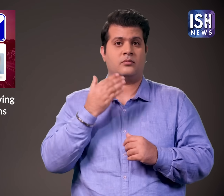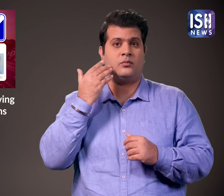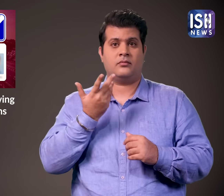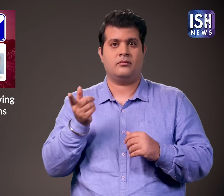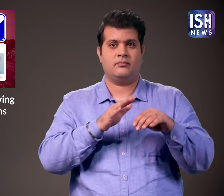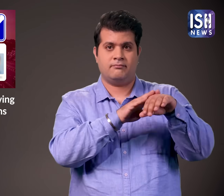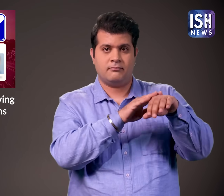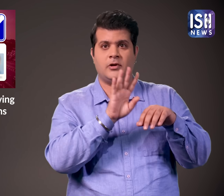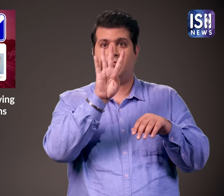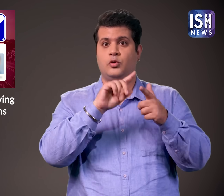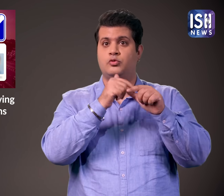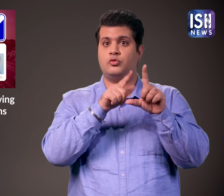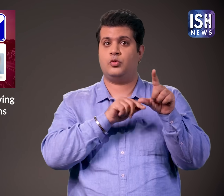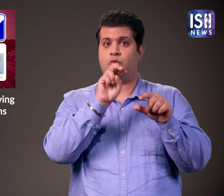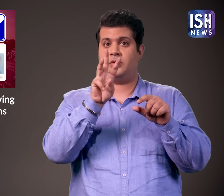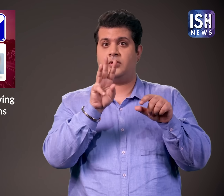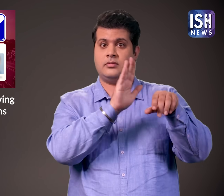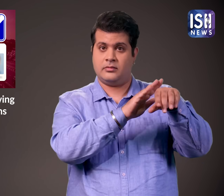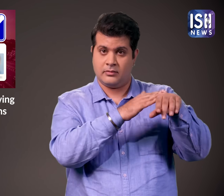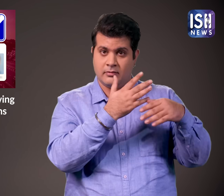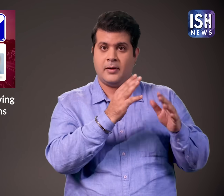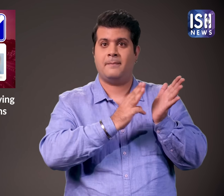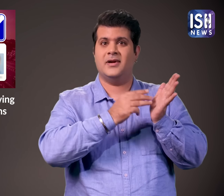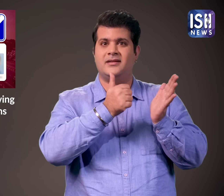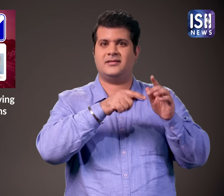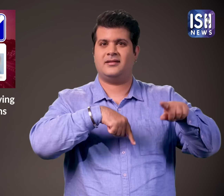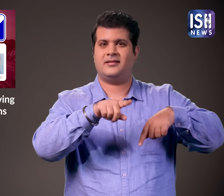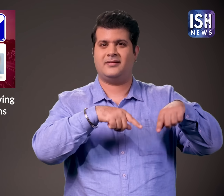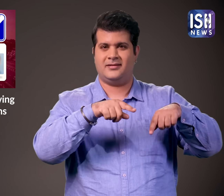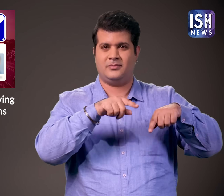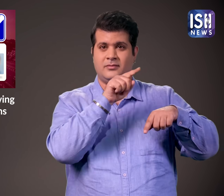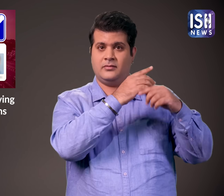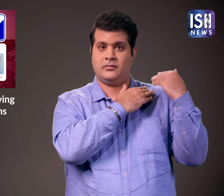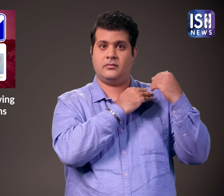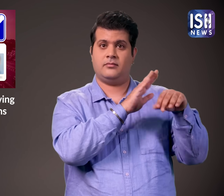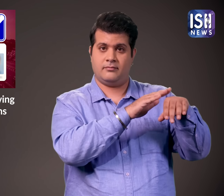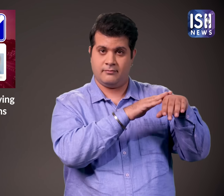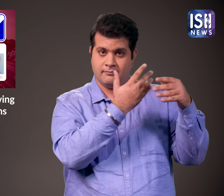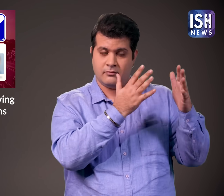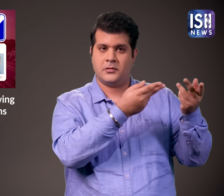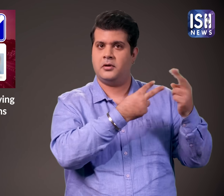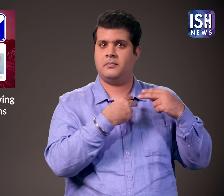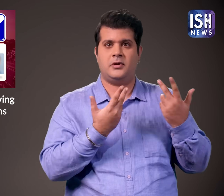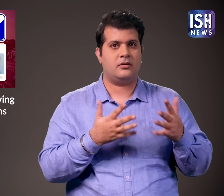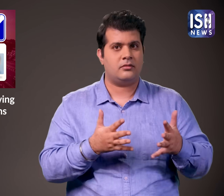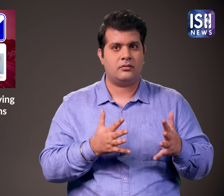Reminder was sent on 4 July 2023 but Ministry of Road Transport and Highways did not reply.